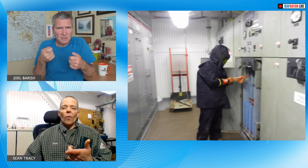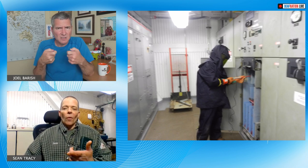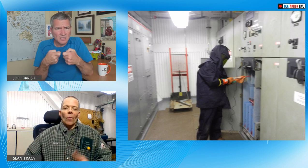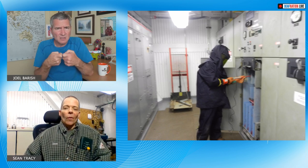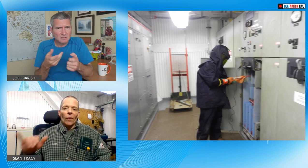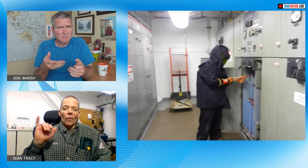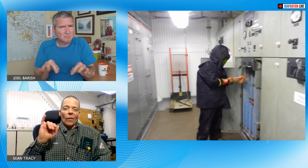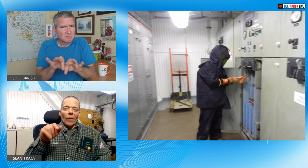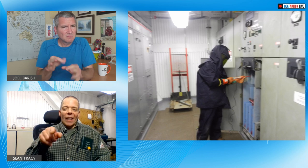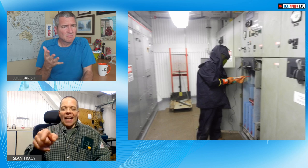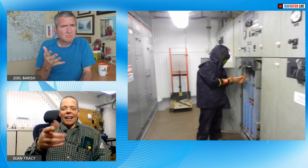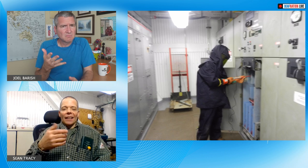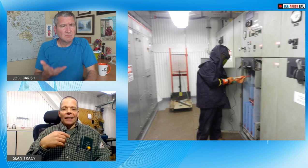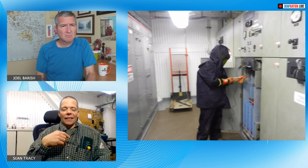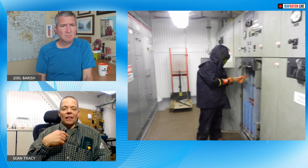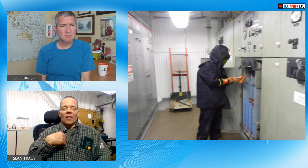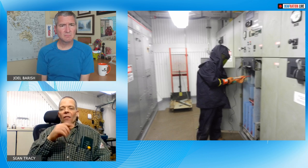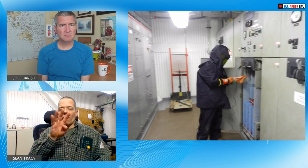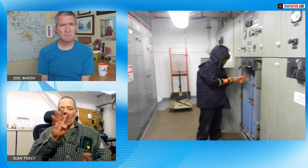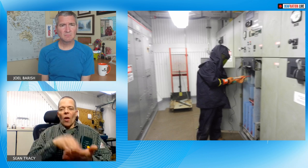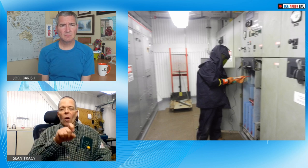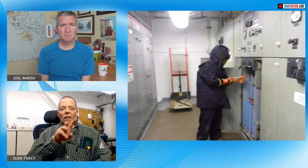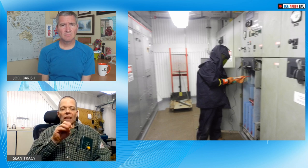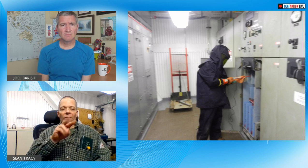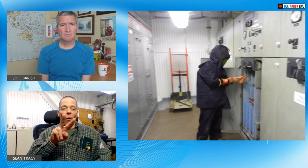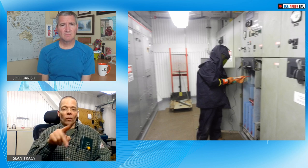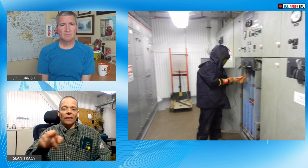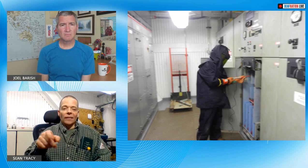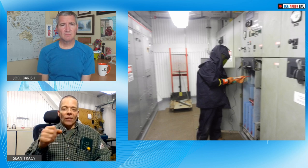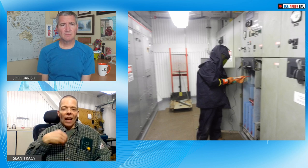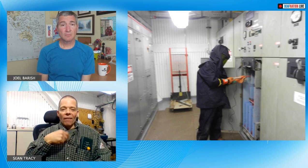What is the importance of that suit? So I'm working with 4,160 volts.